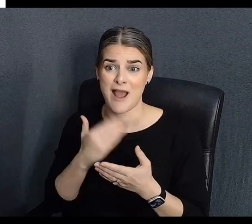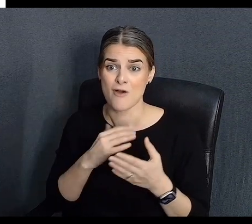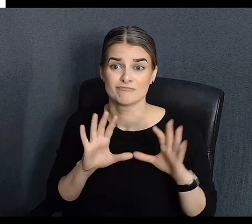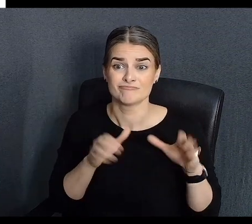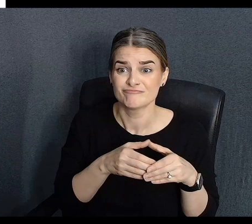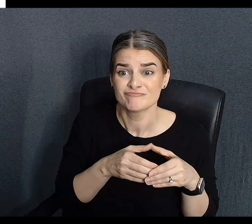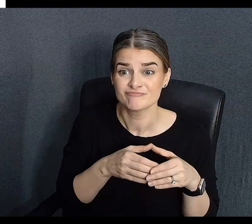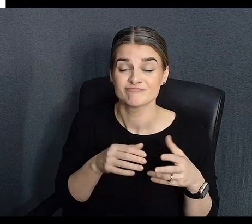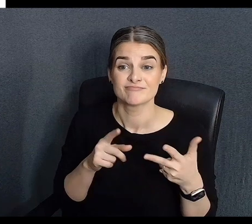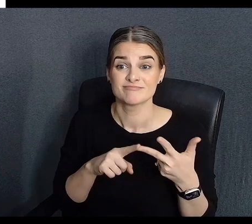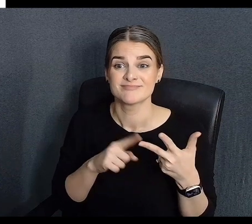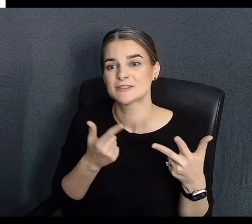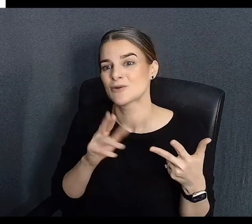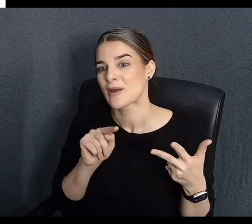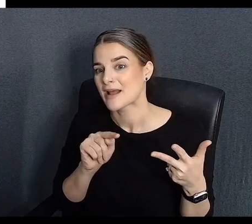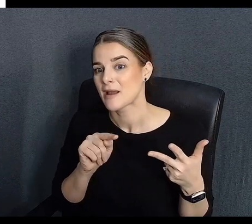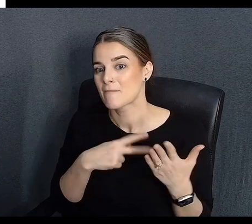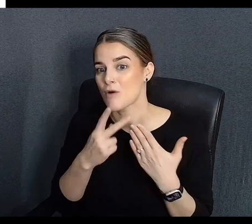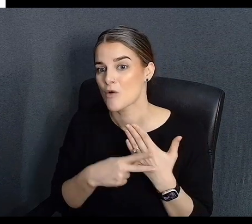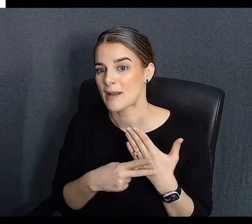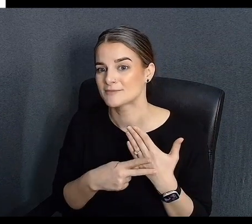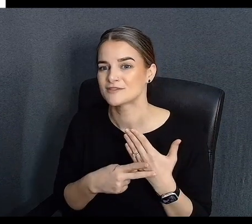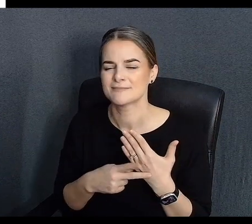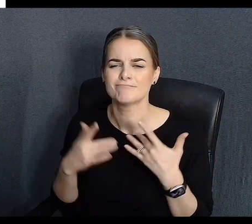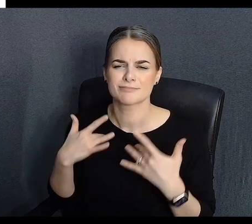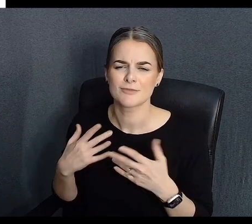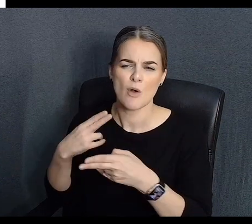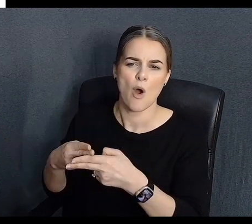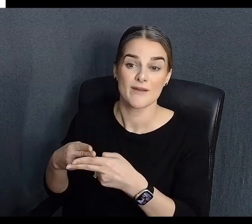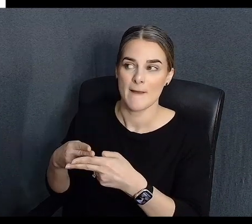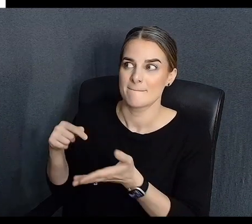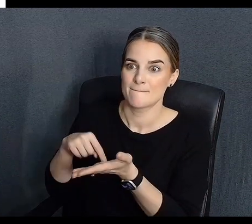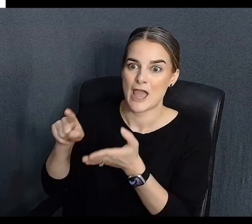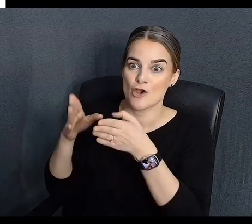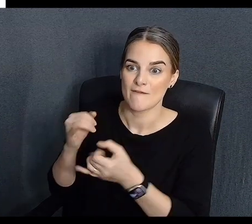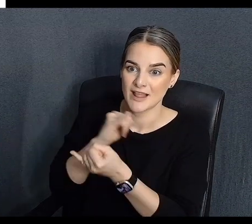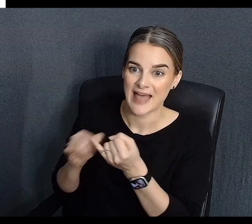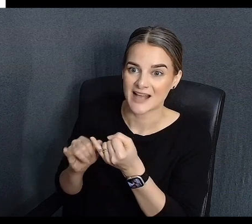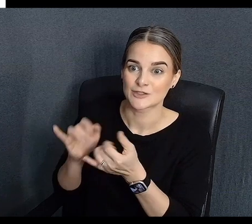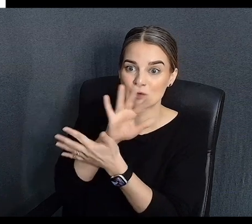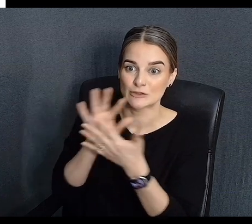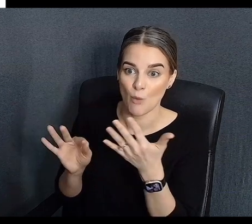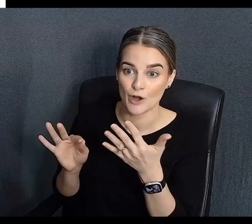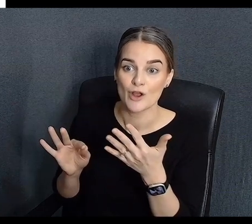going to be what we consider a payer of last resort. So you will need to have tried other options as well.